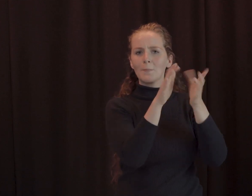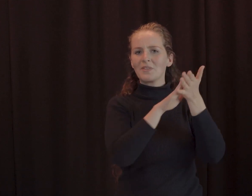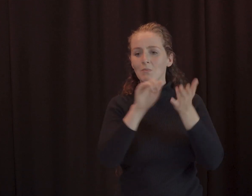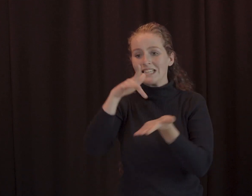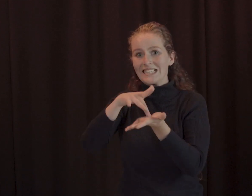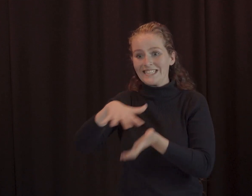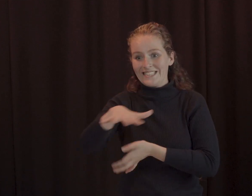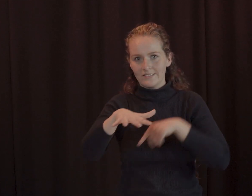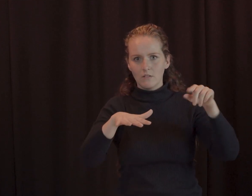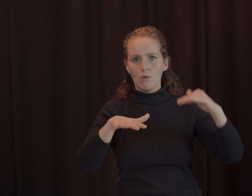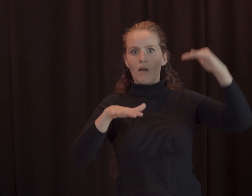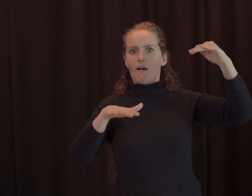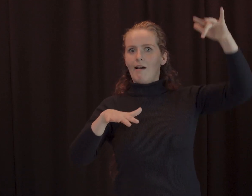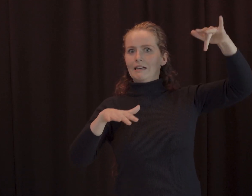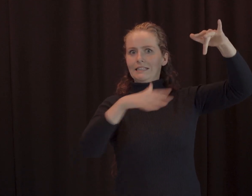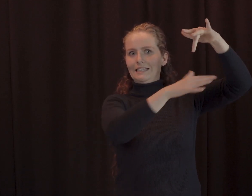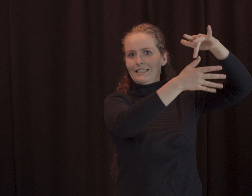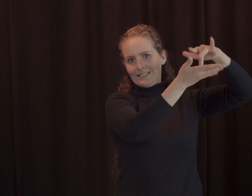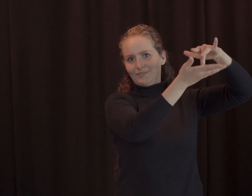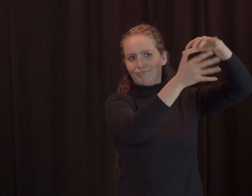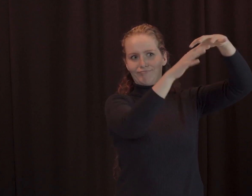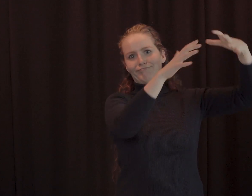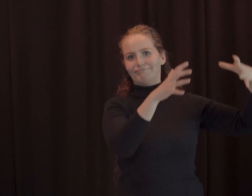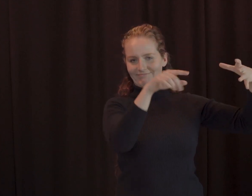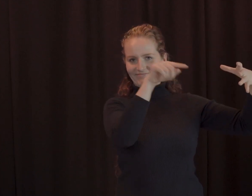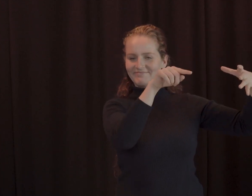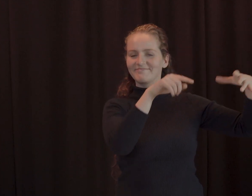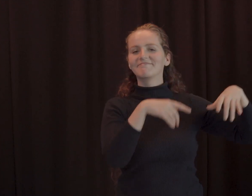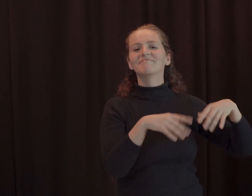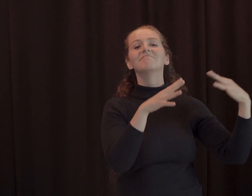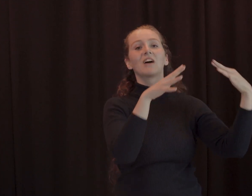Acropolis means high town and it was a notable tall landmark. The Acropolis is a large hill